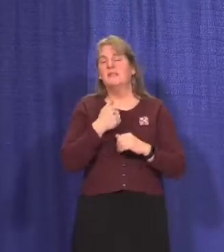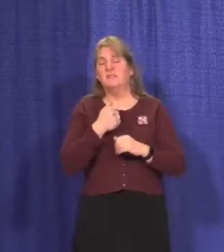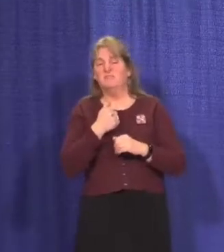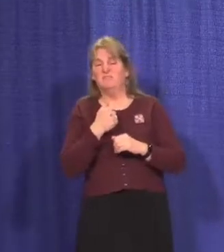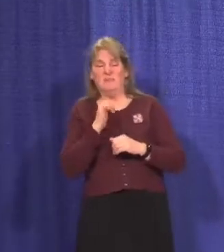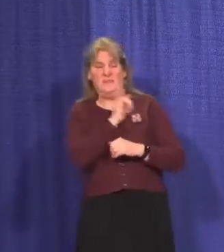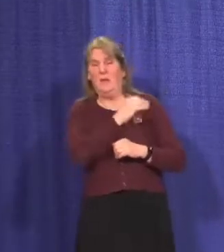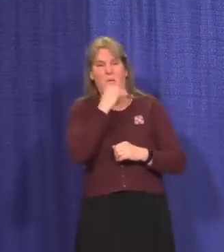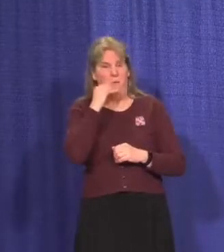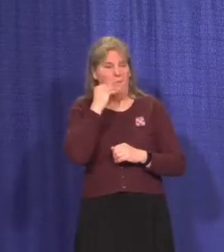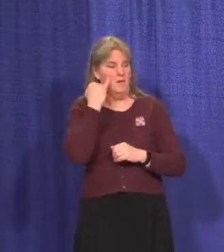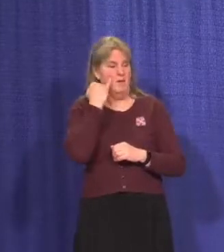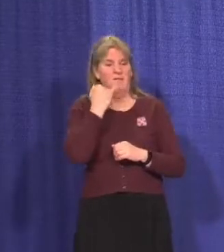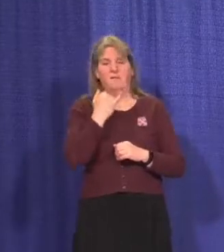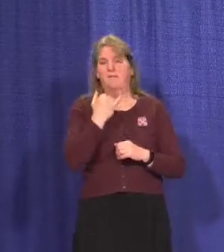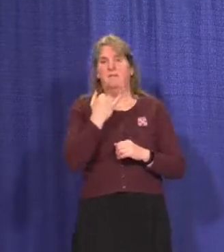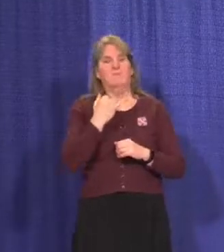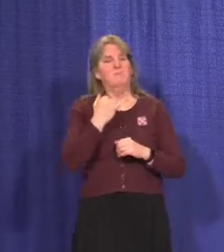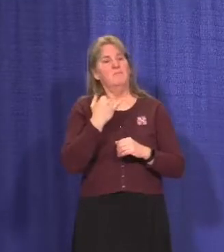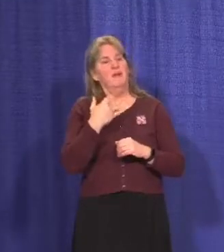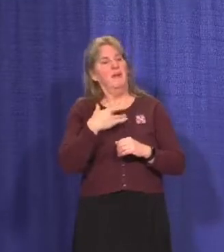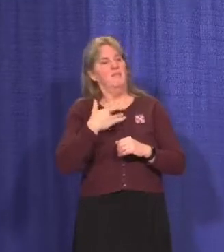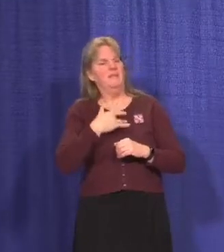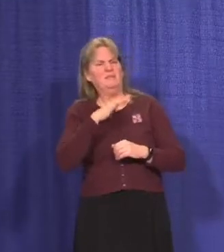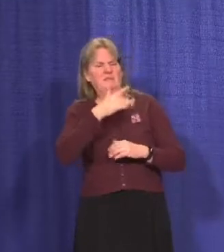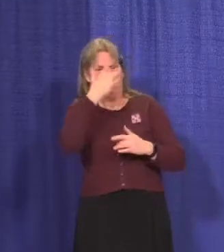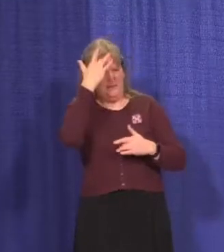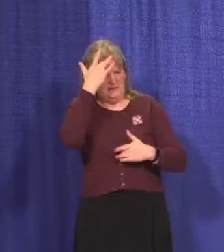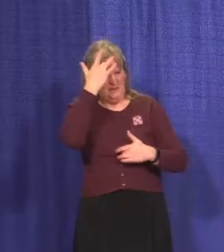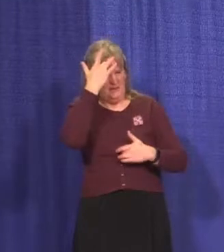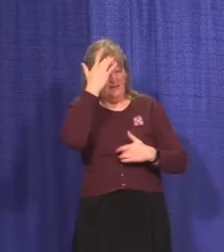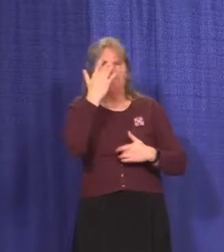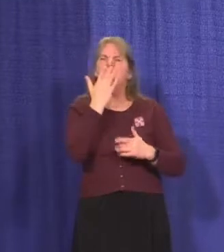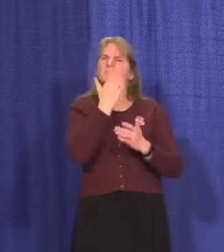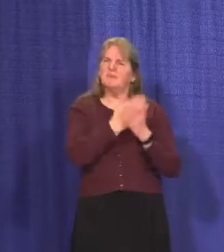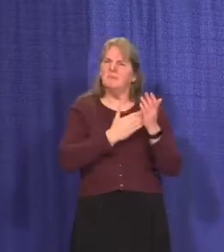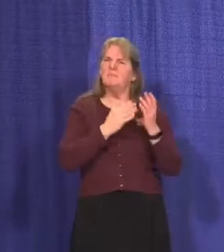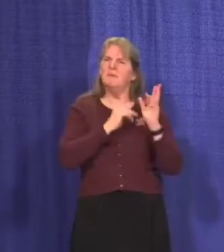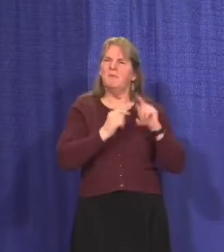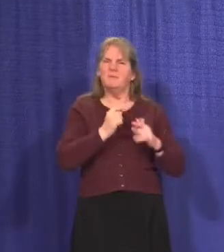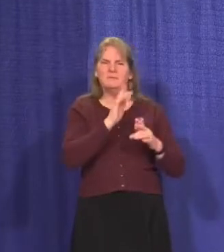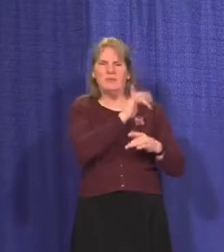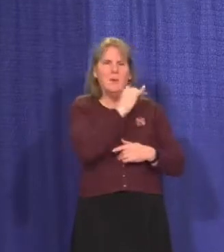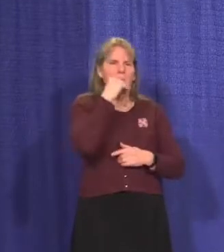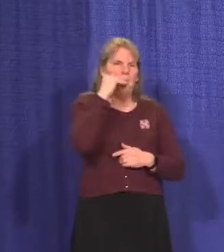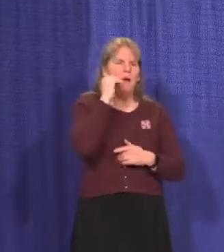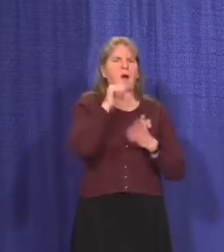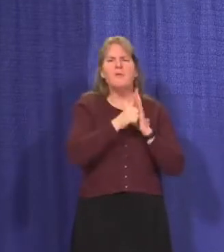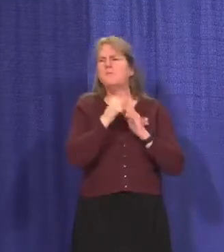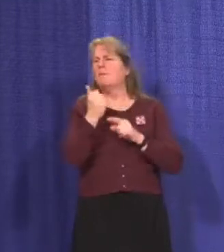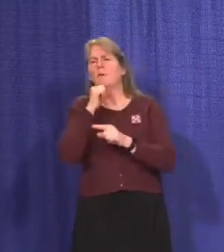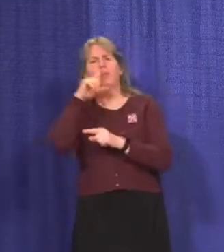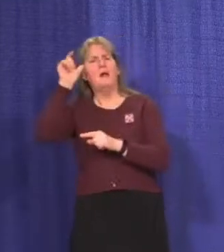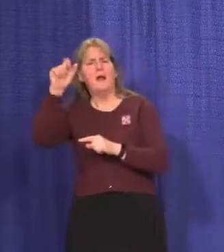In a few cases this might be necessary. In the clinical trials mild side effects after the second dose